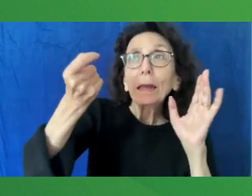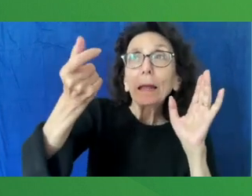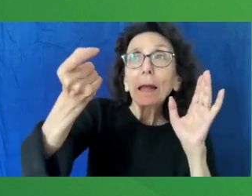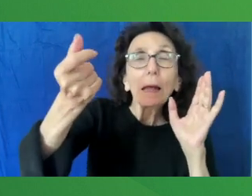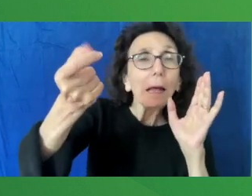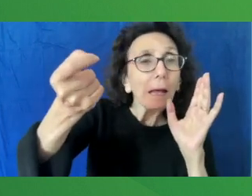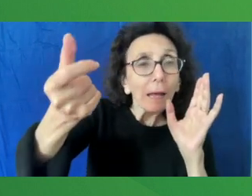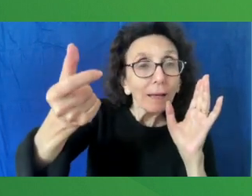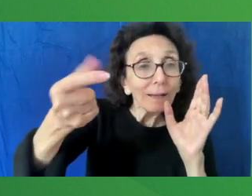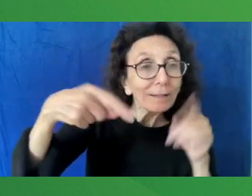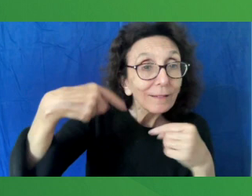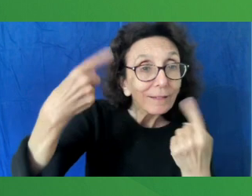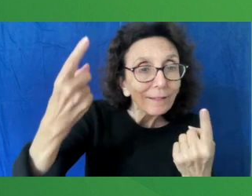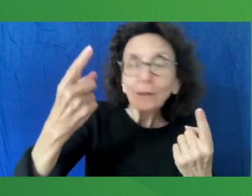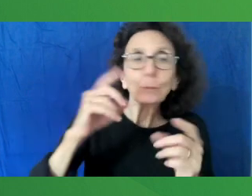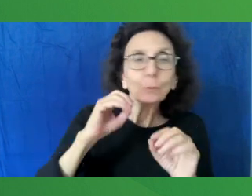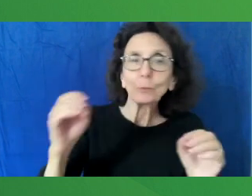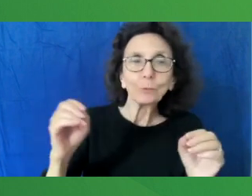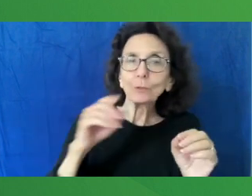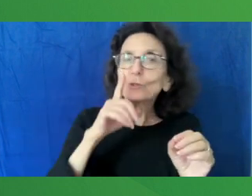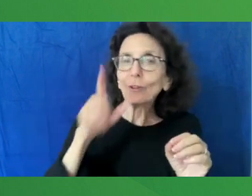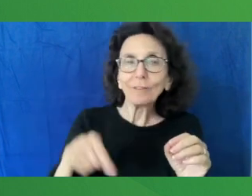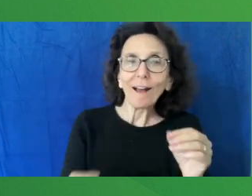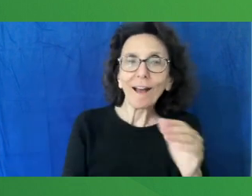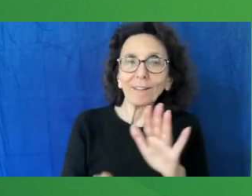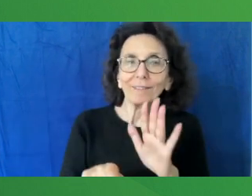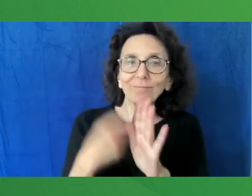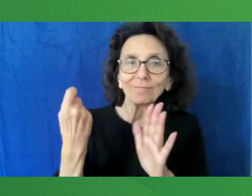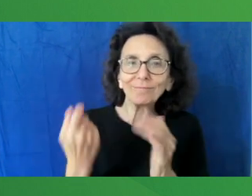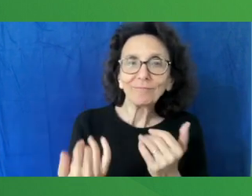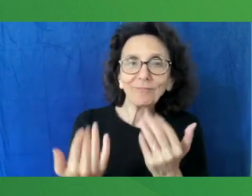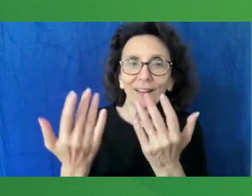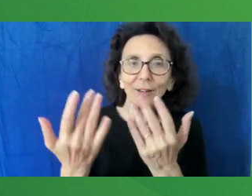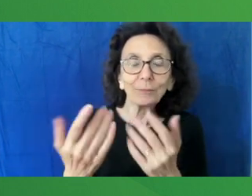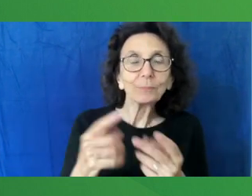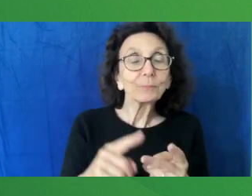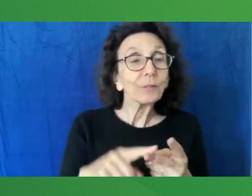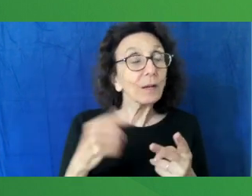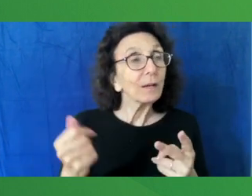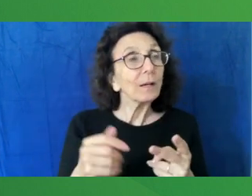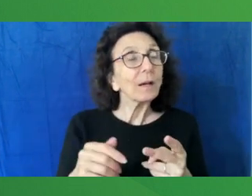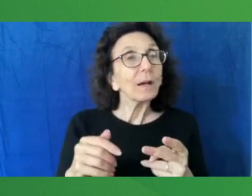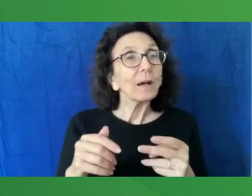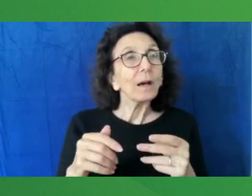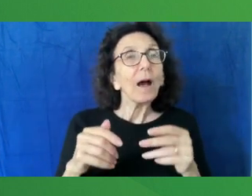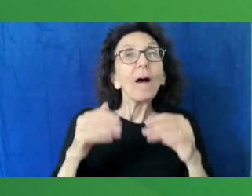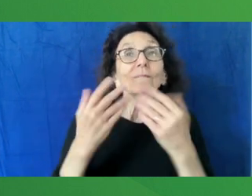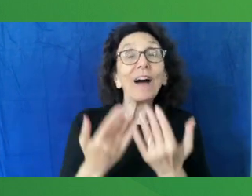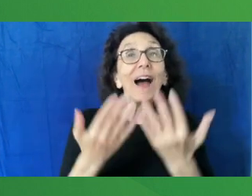Someone is saying that fires can spread underground through the root systems.